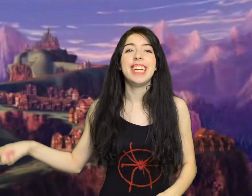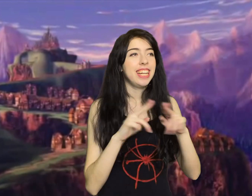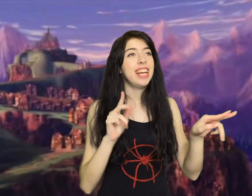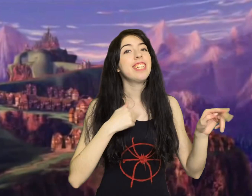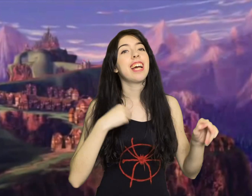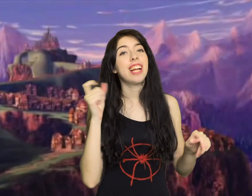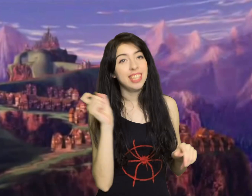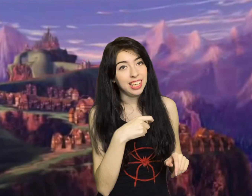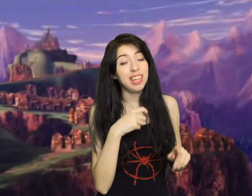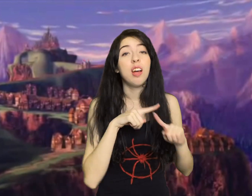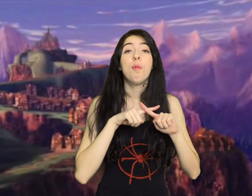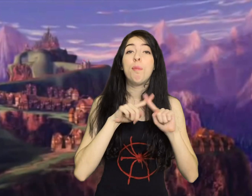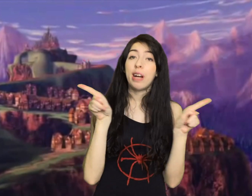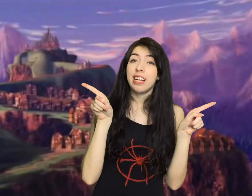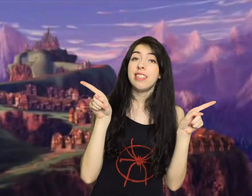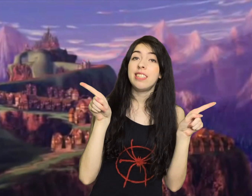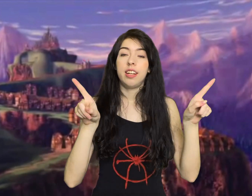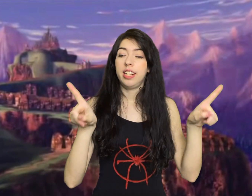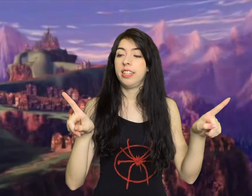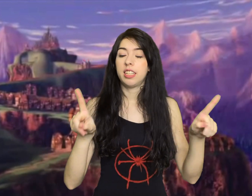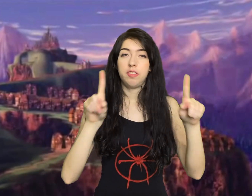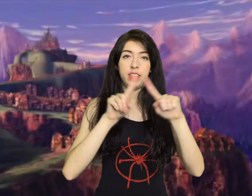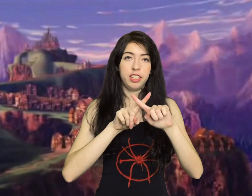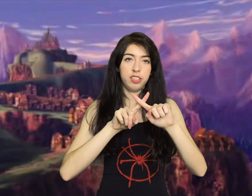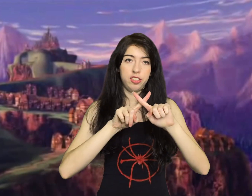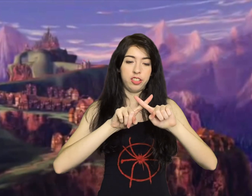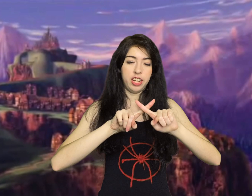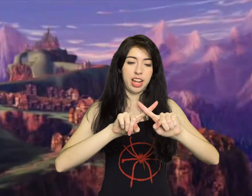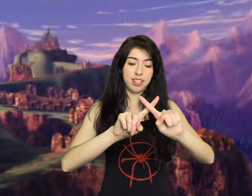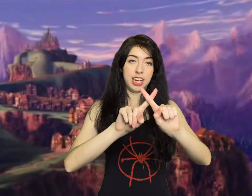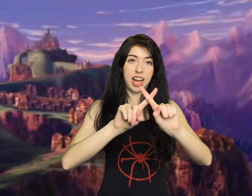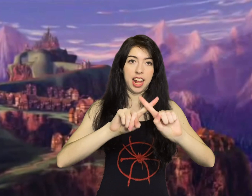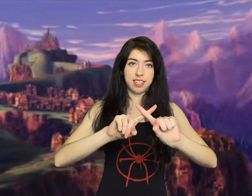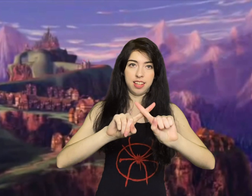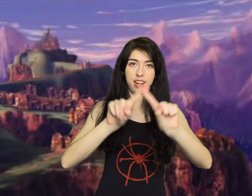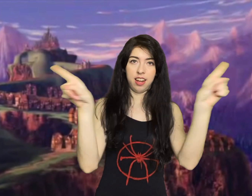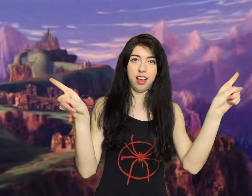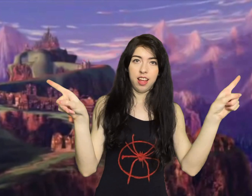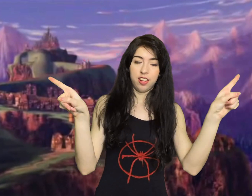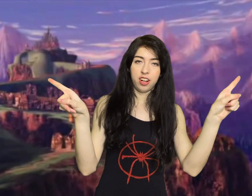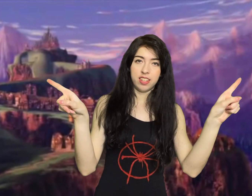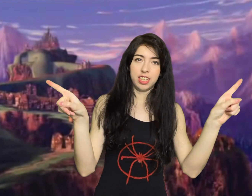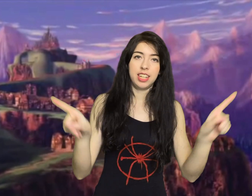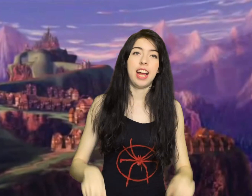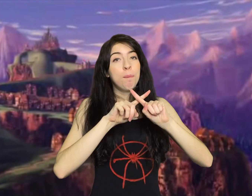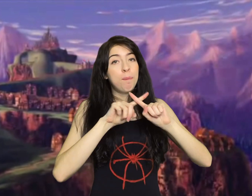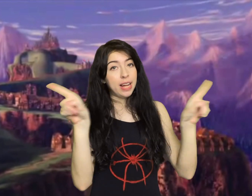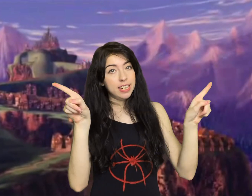EGGS I NEED BUT index fingers as like an X and then crossing like that BUT